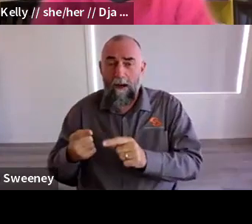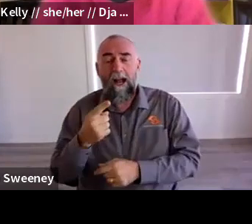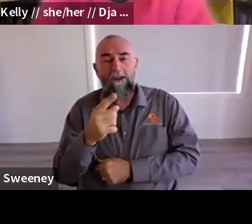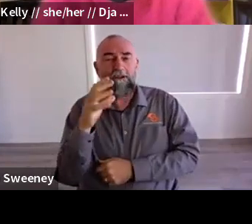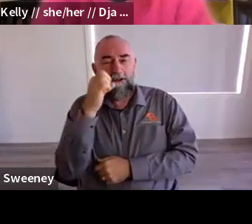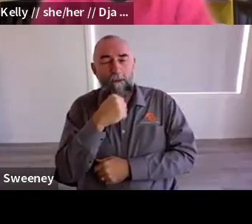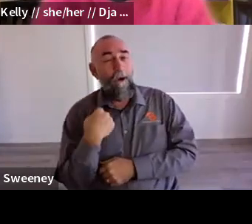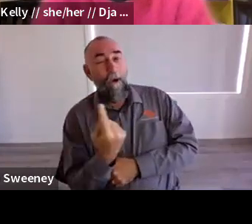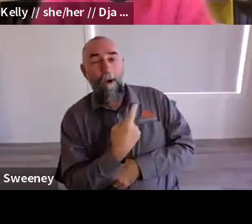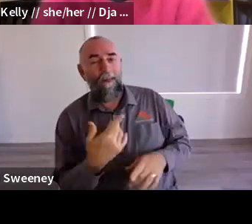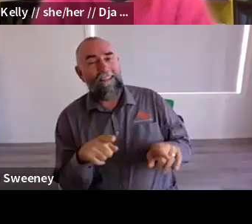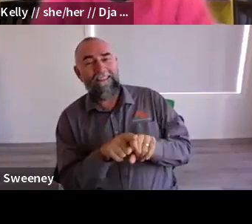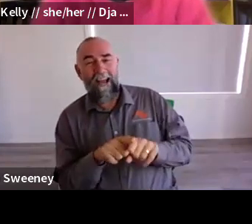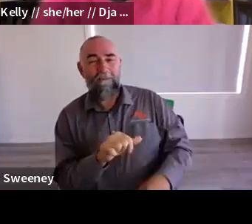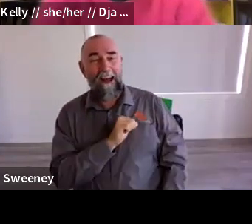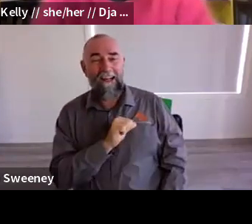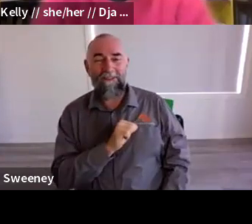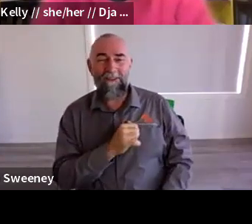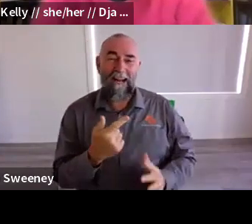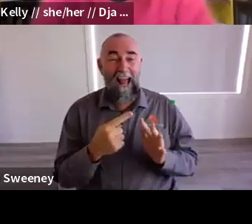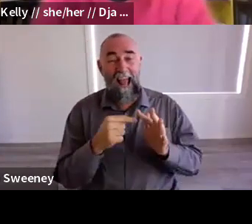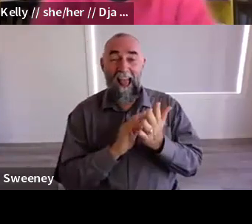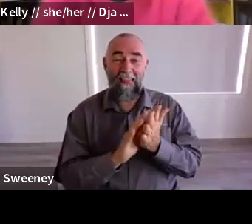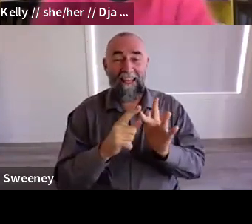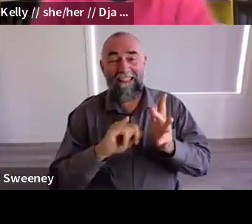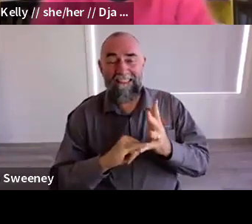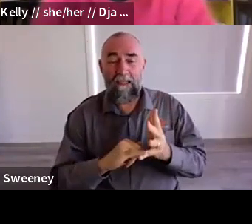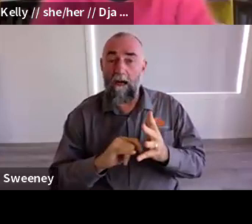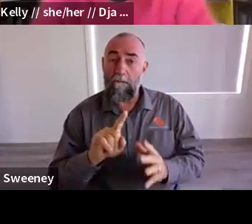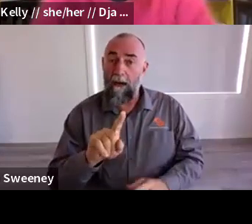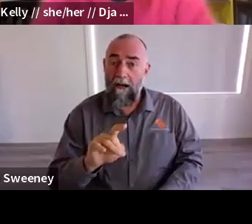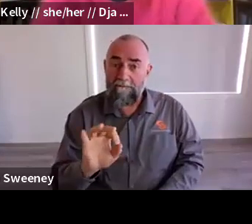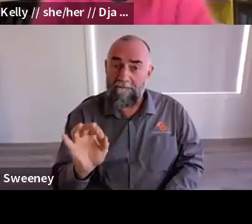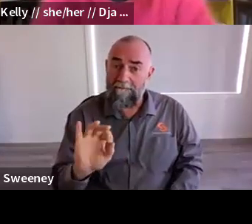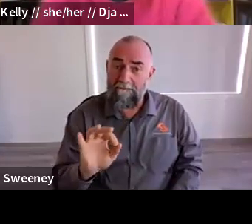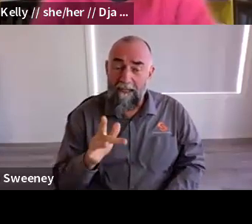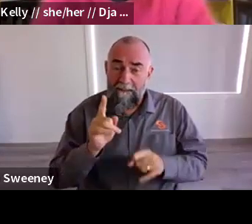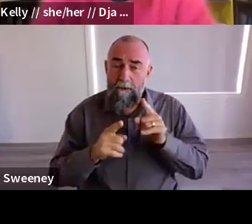need to talk to each other openly and honestly about where we stand. I was